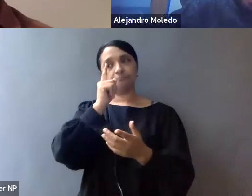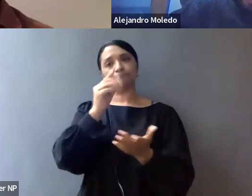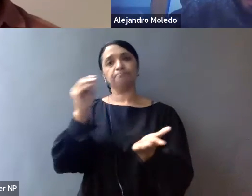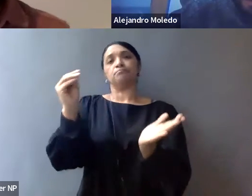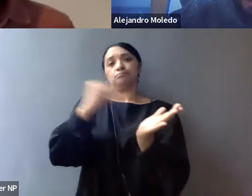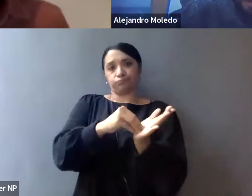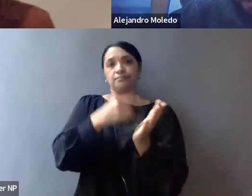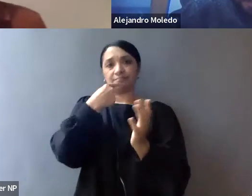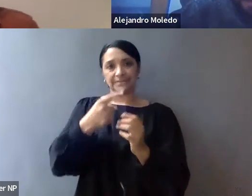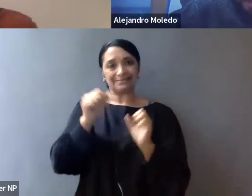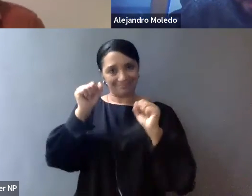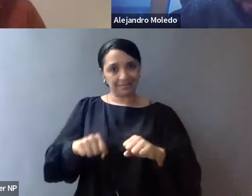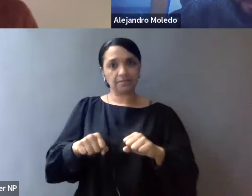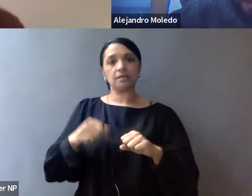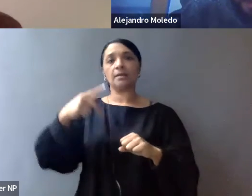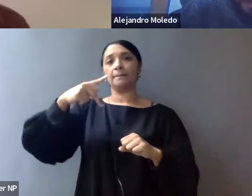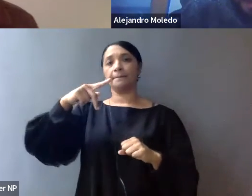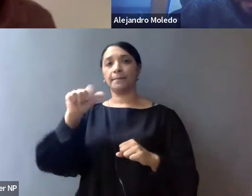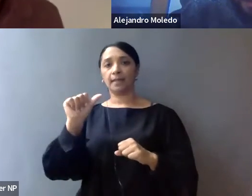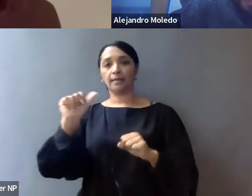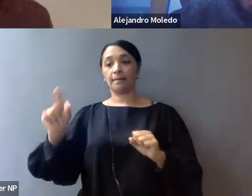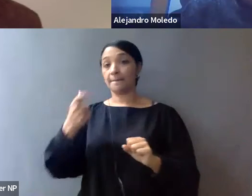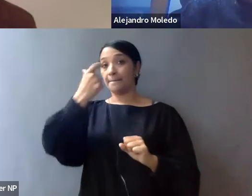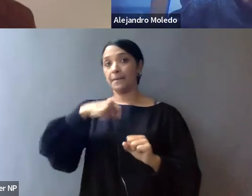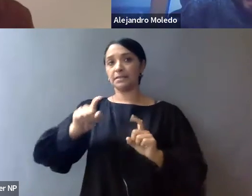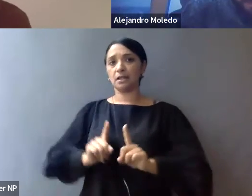the role of personal assistance as well.